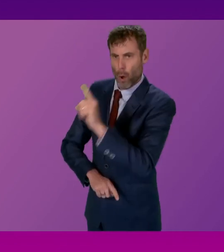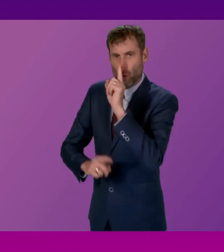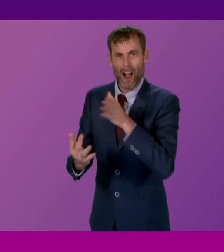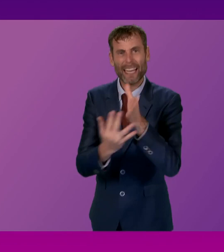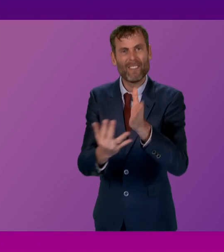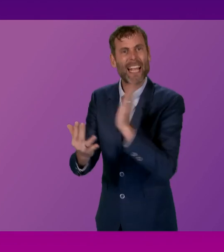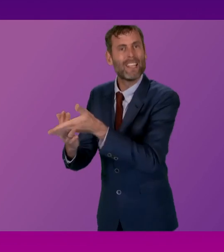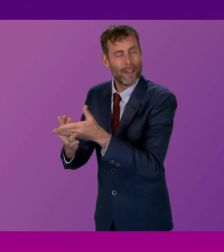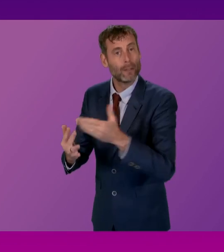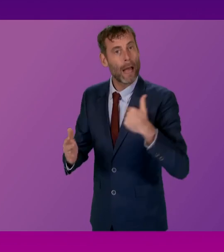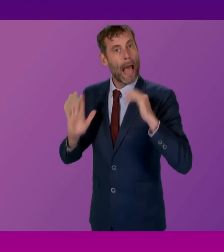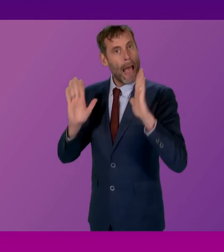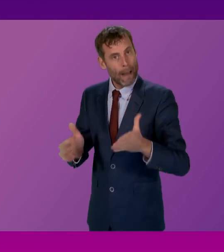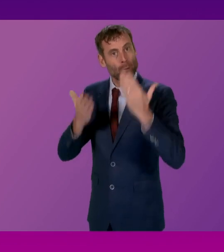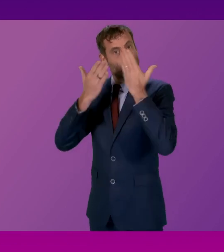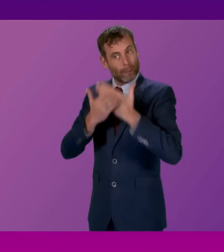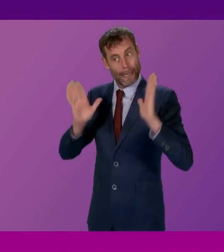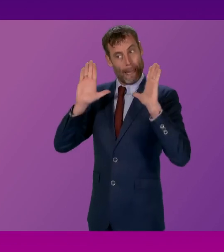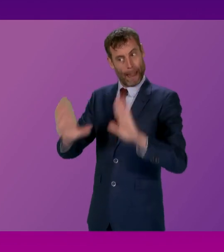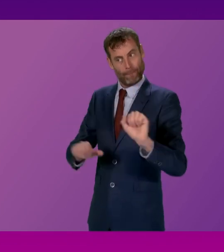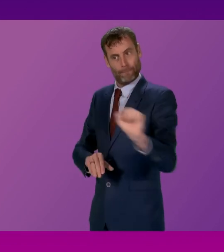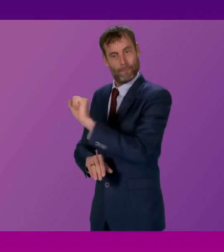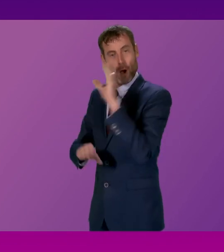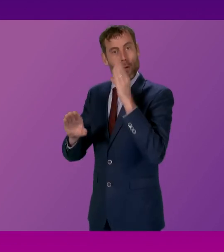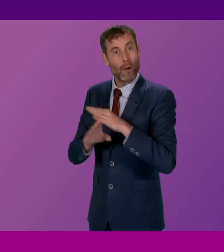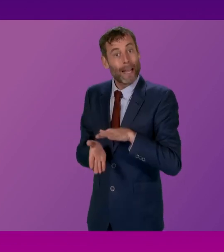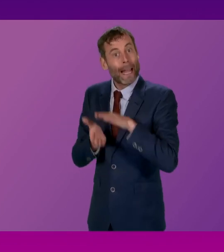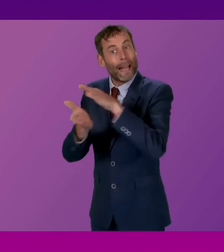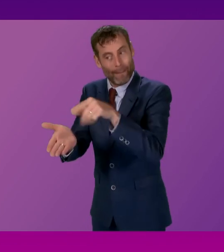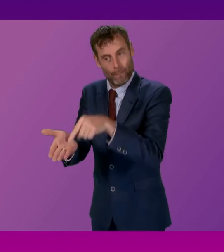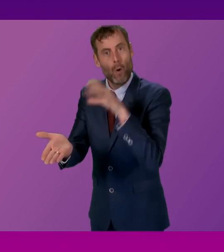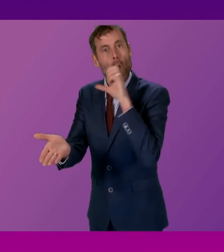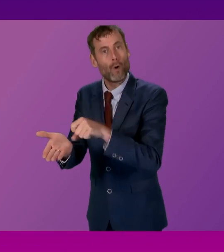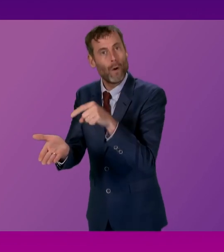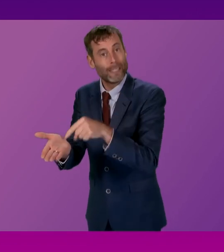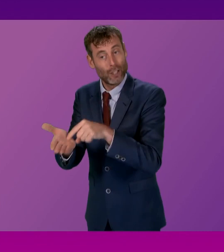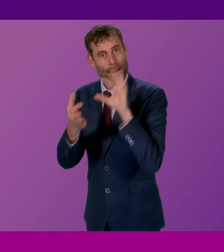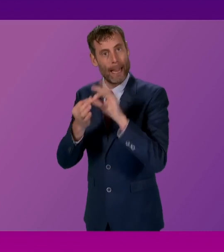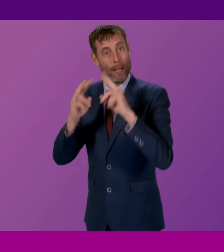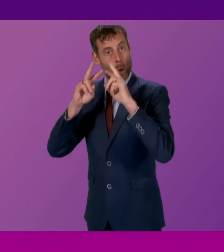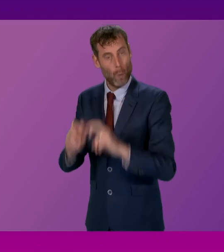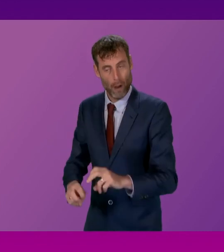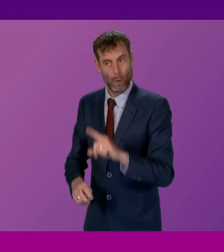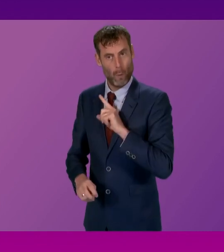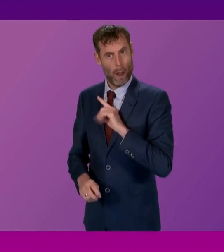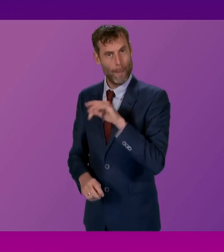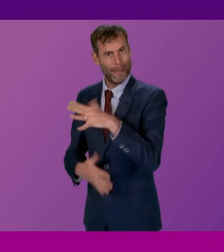and say, “Why on earth are you breaching the confidentiality of an inquiry that could potentially prejudice any said inquiry ”